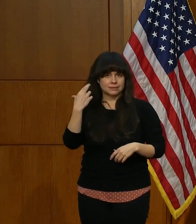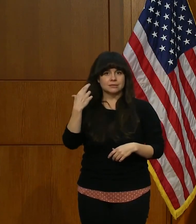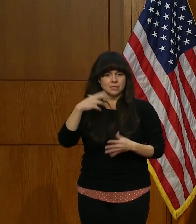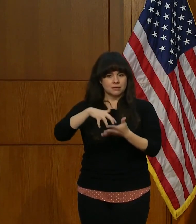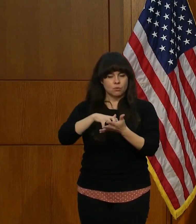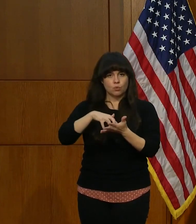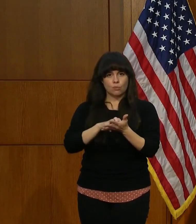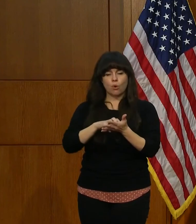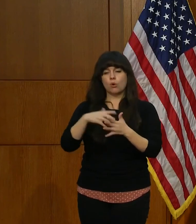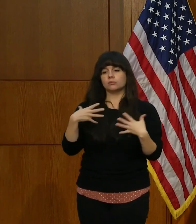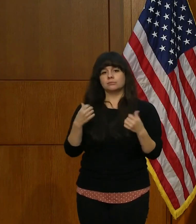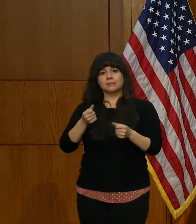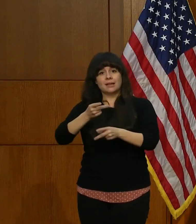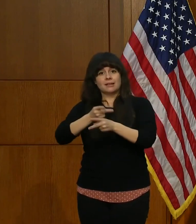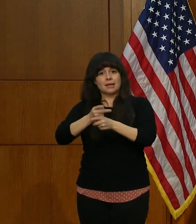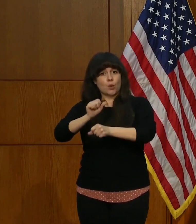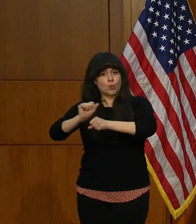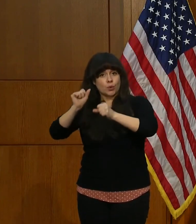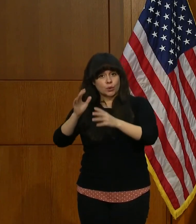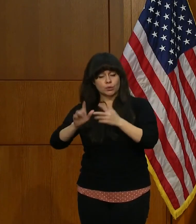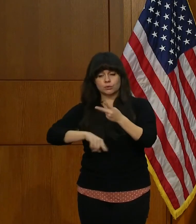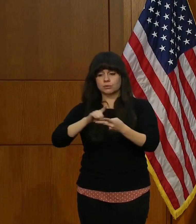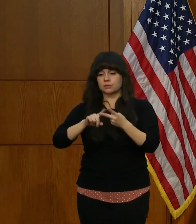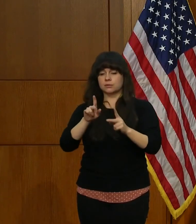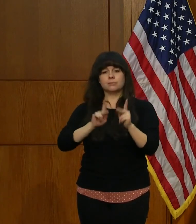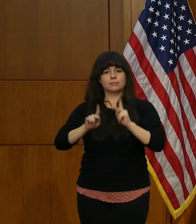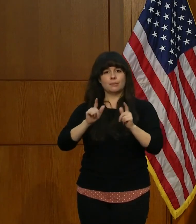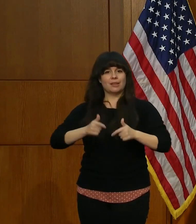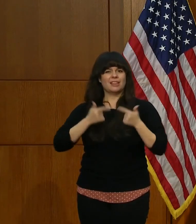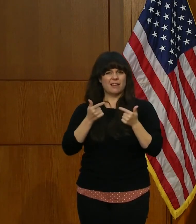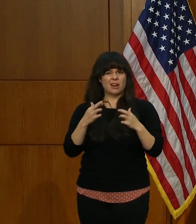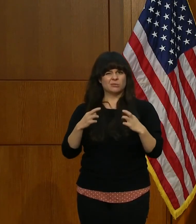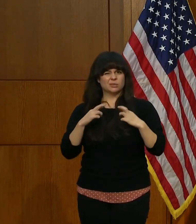TO THE PEOPLE WHO ARE MOST VULNERABLE. HEALTH CARE WORKERS